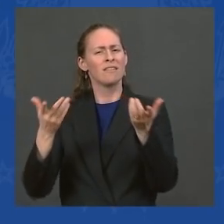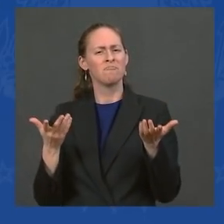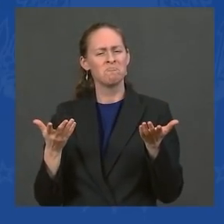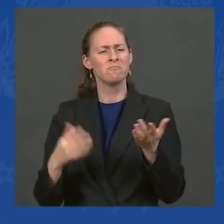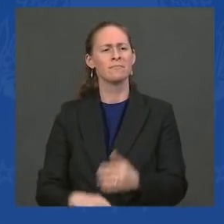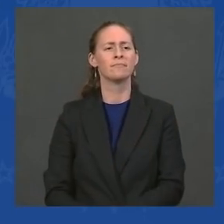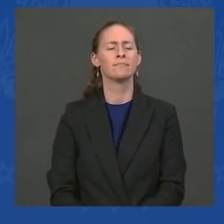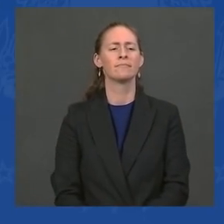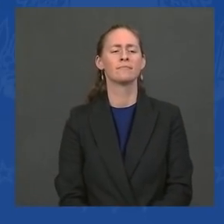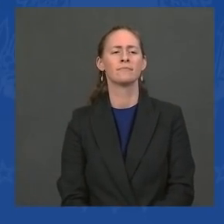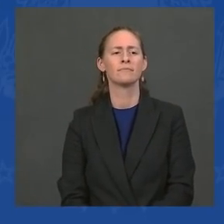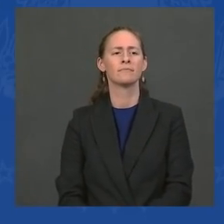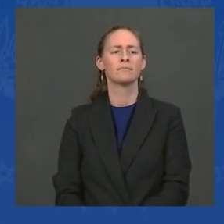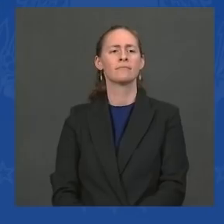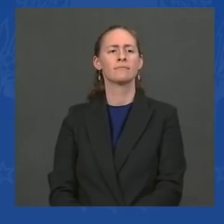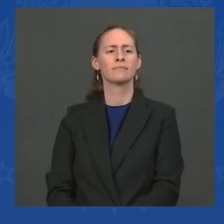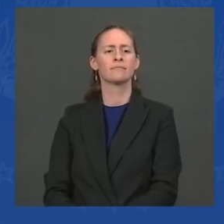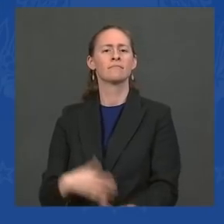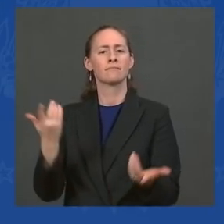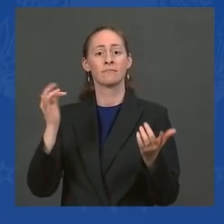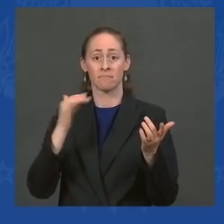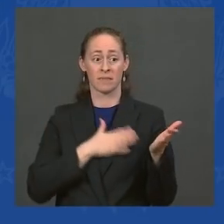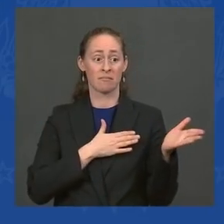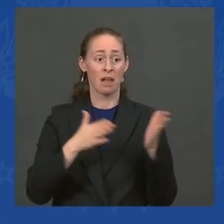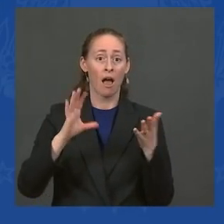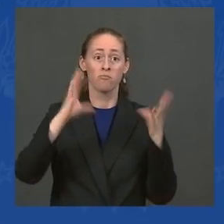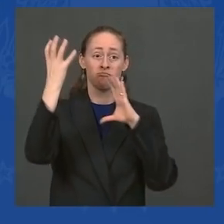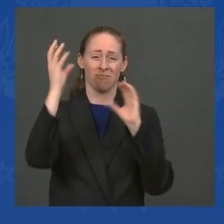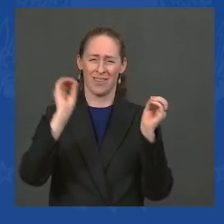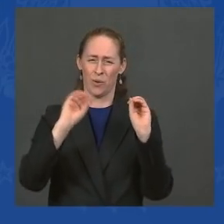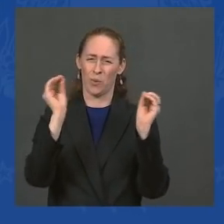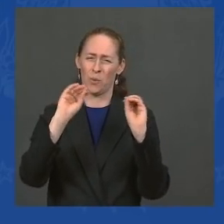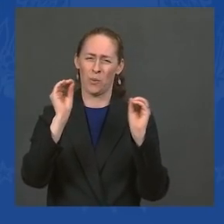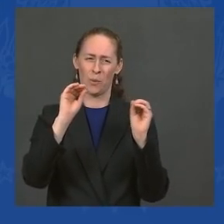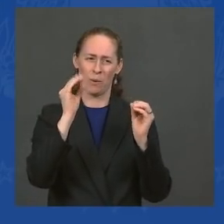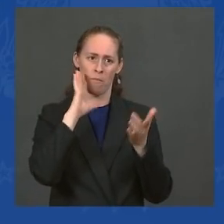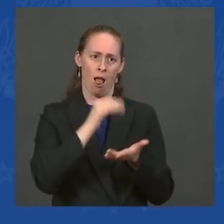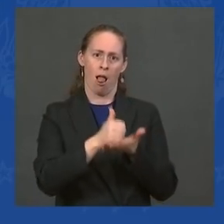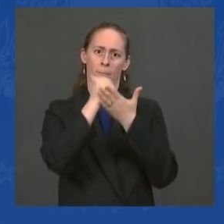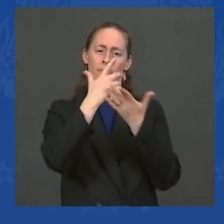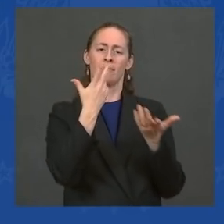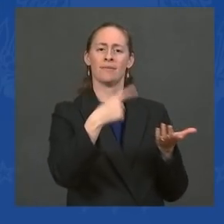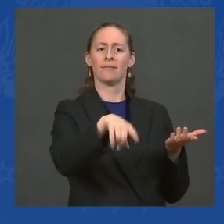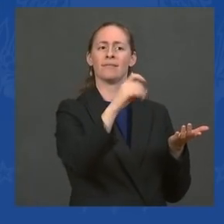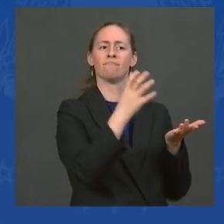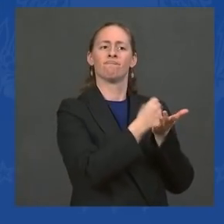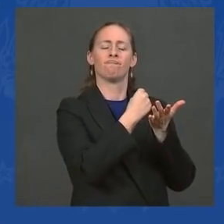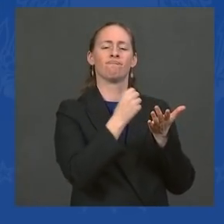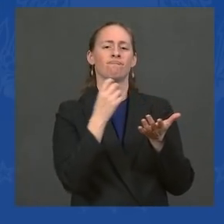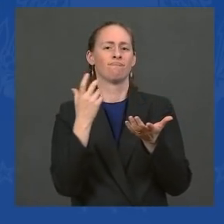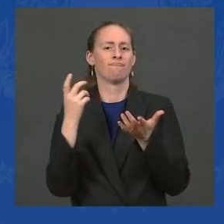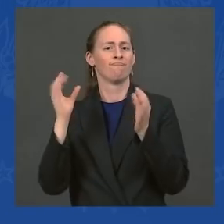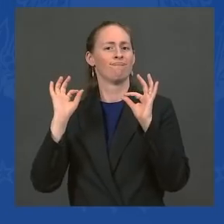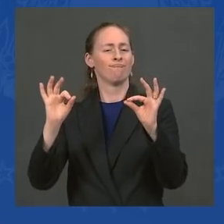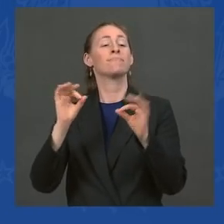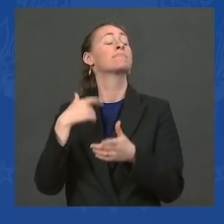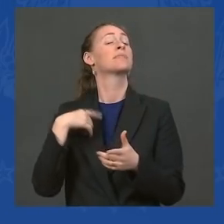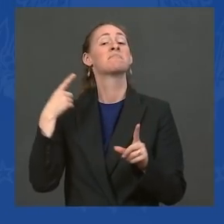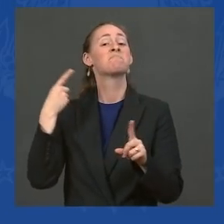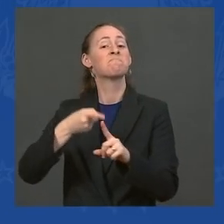So, we're not hurting anybody; we're just making sure everybody gets a shot. Let me close with this, and this is not hyperbole: